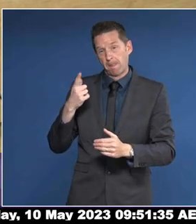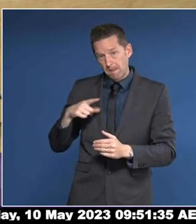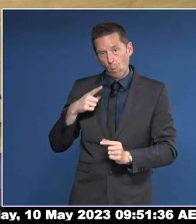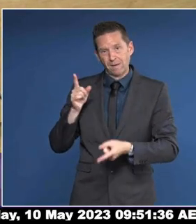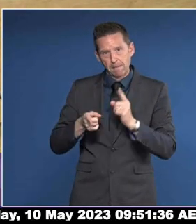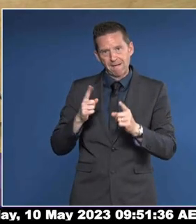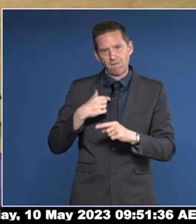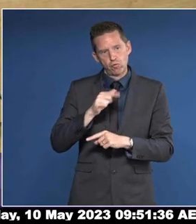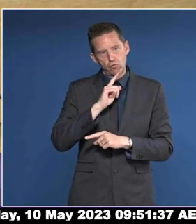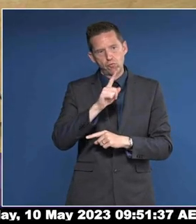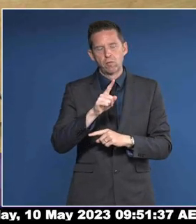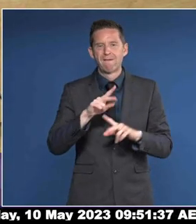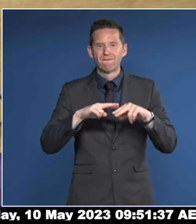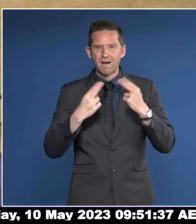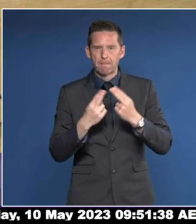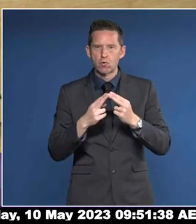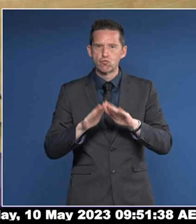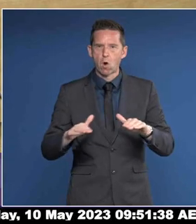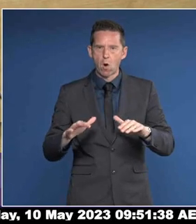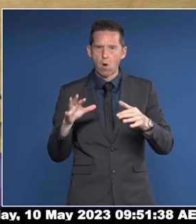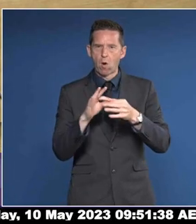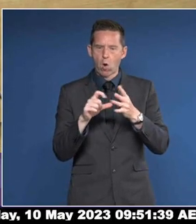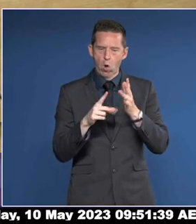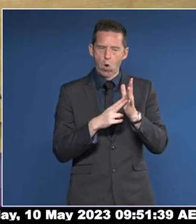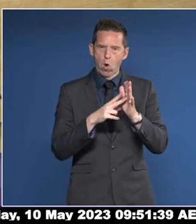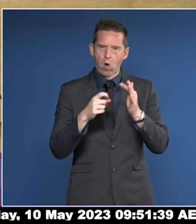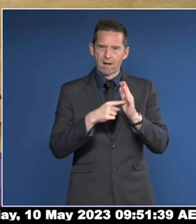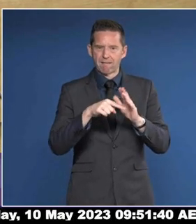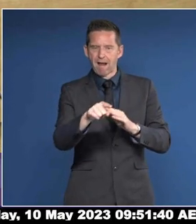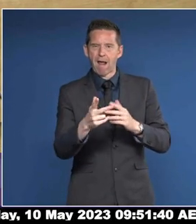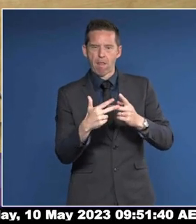Connect so that they were linked to a secondary provider, which as I explained